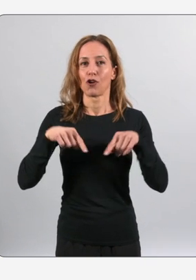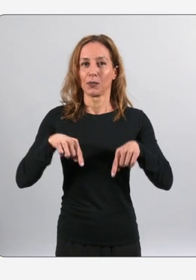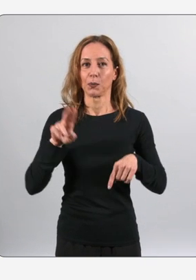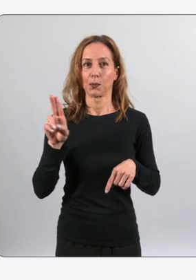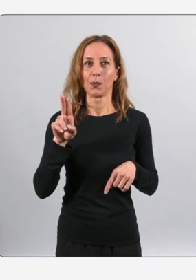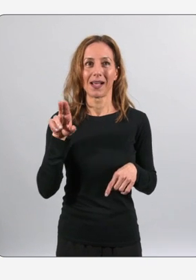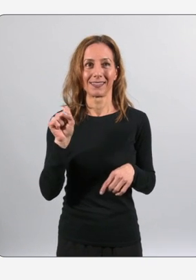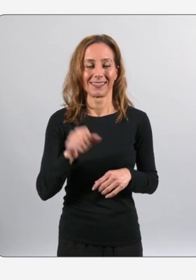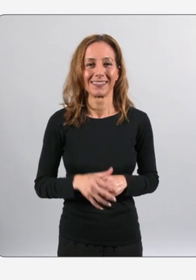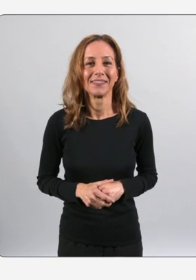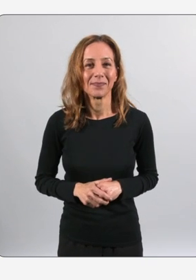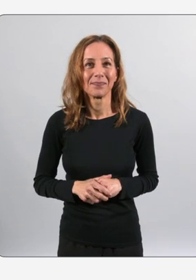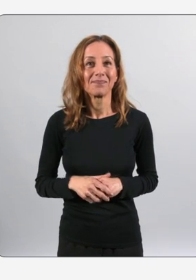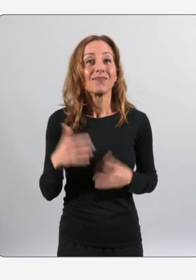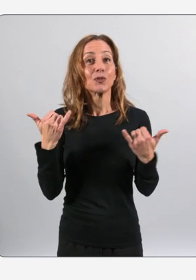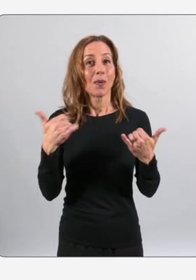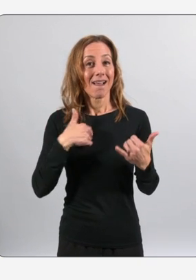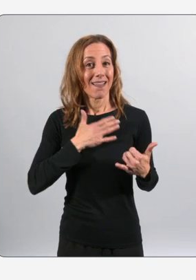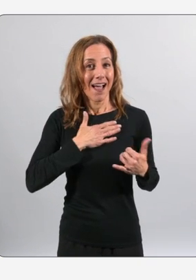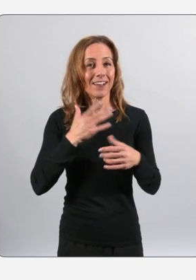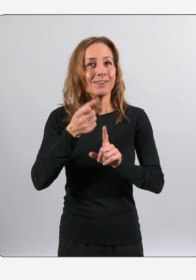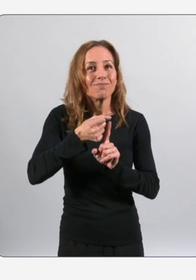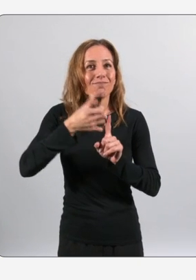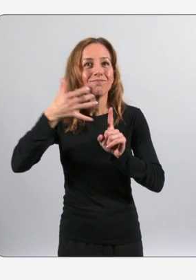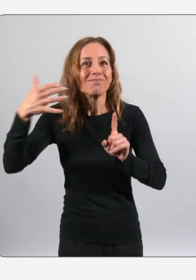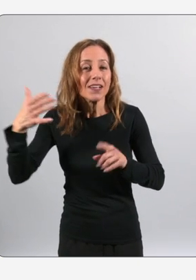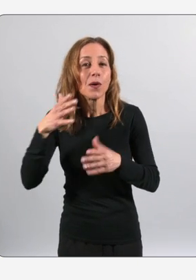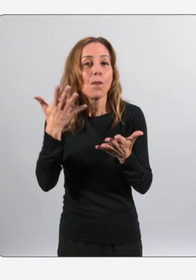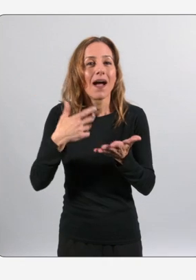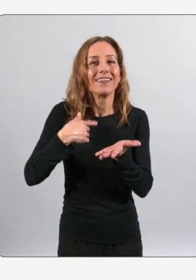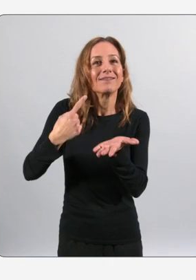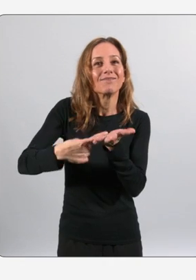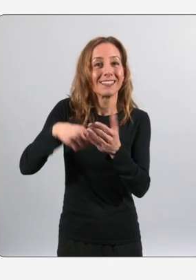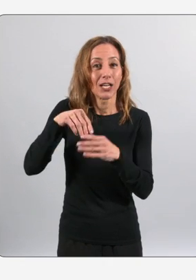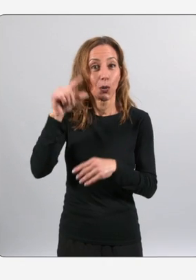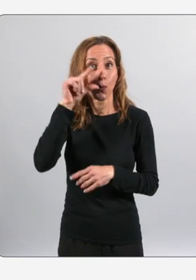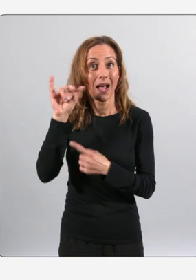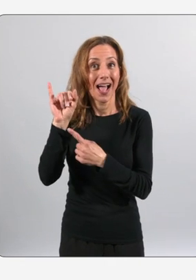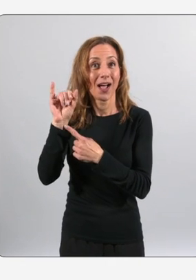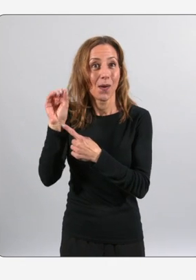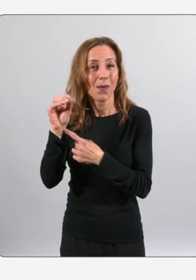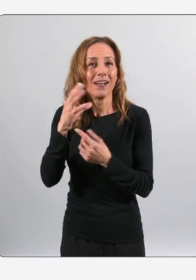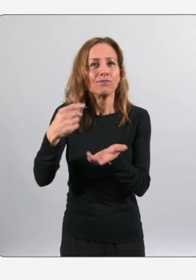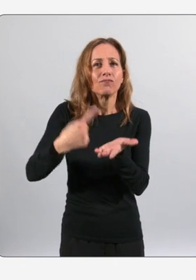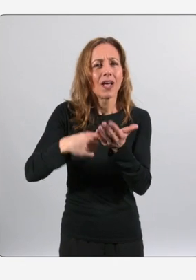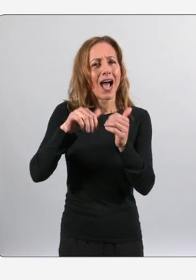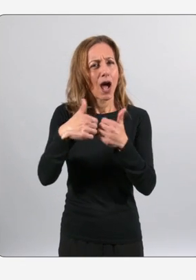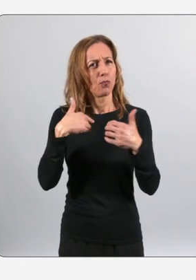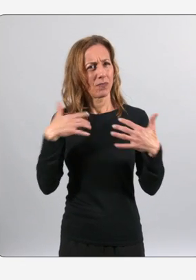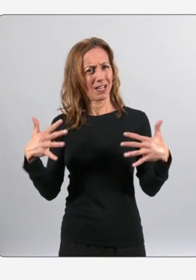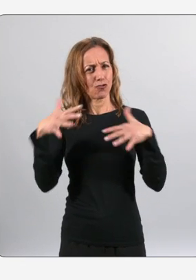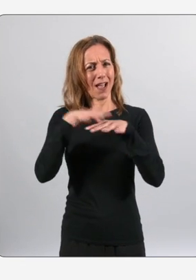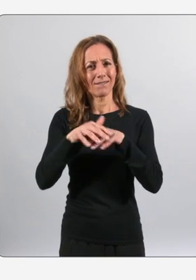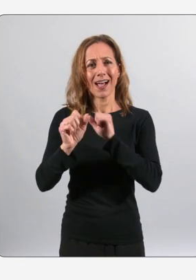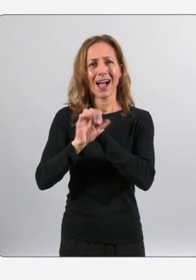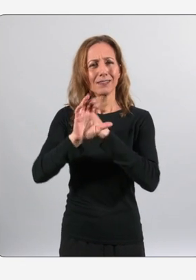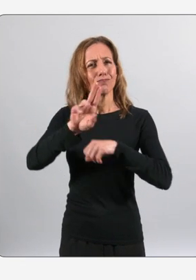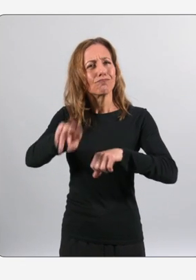Today, I'd like to build on what we said at Google I/O and talk about how we're integrating ads natively into these experiences.